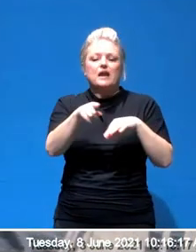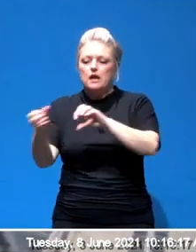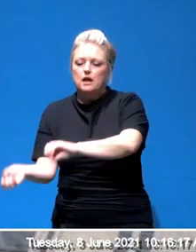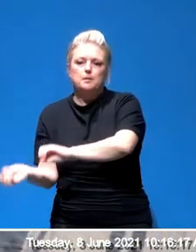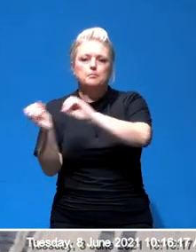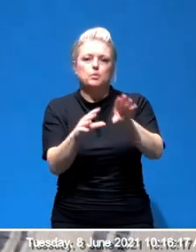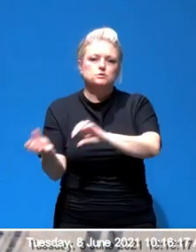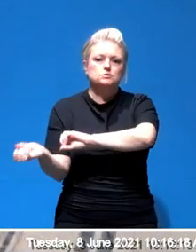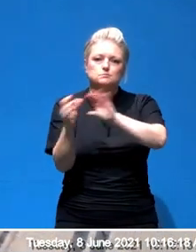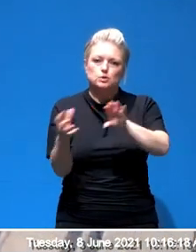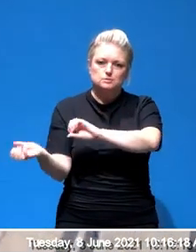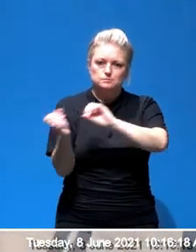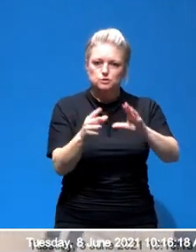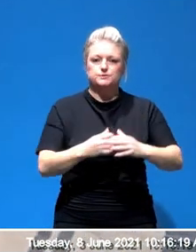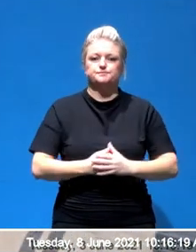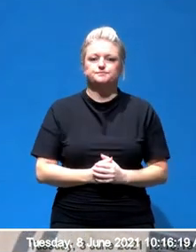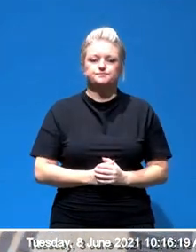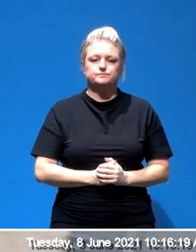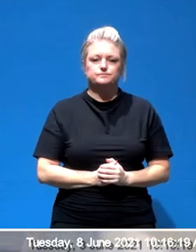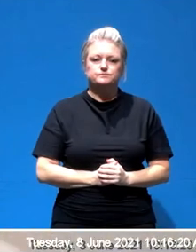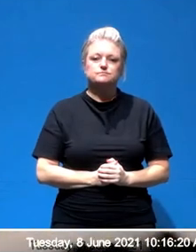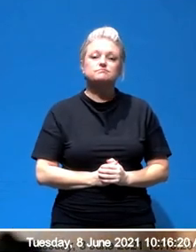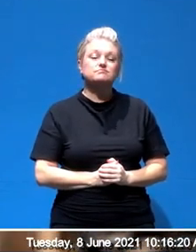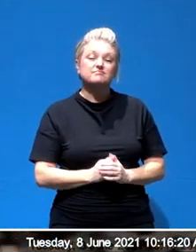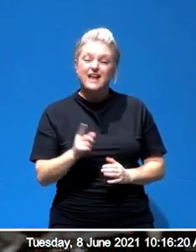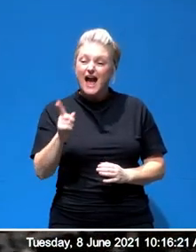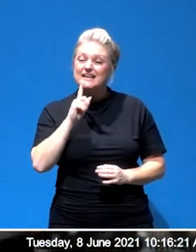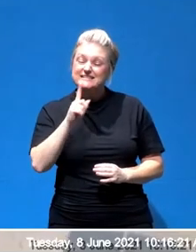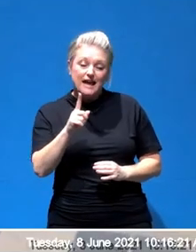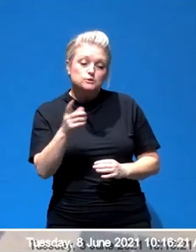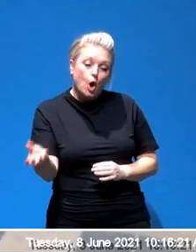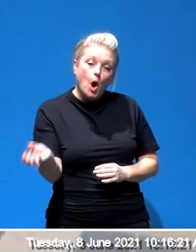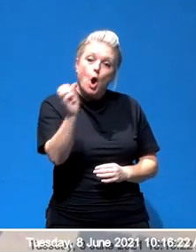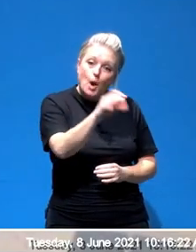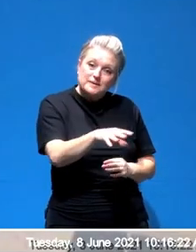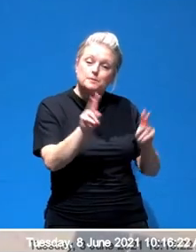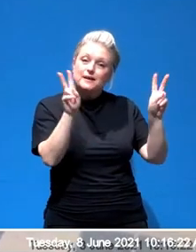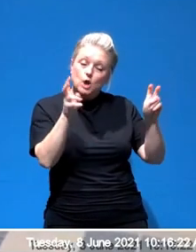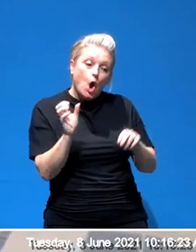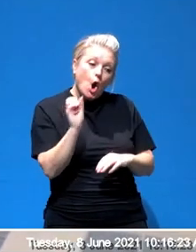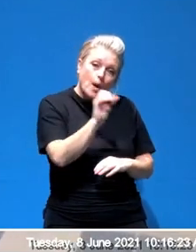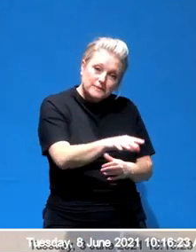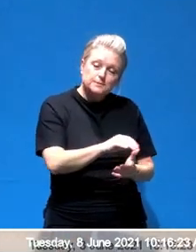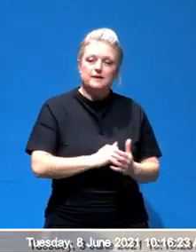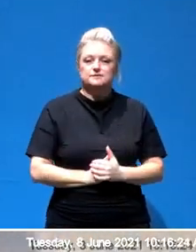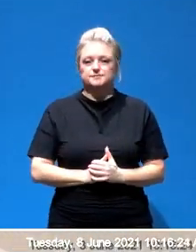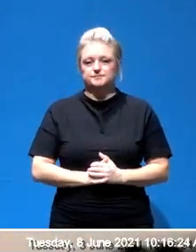Hop into bed. He says, "Hop into bed" to them. Hop into bed.